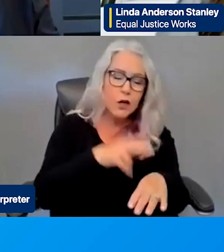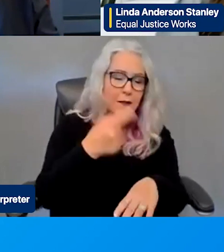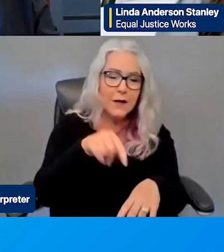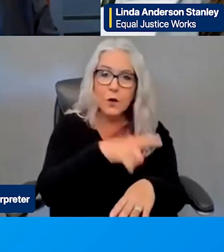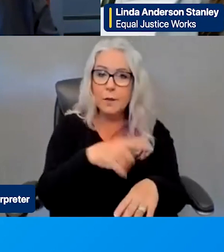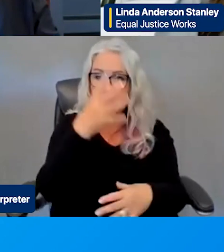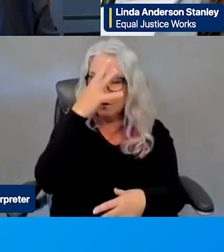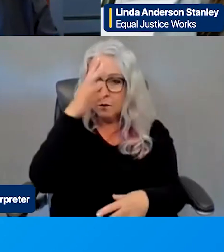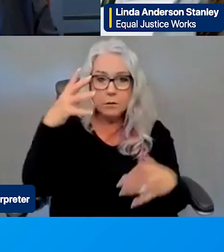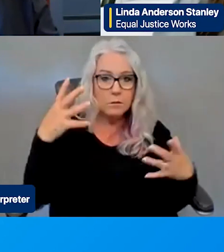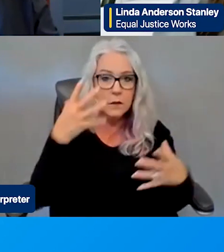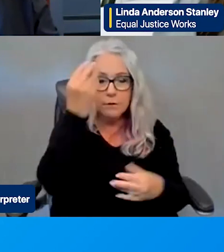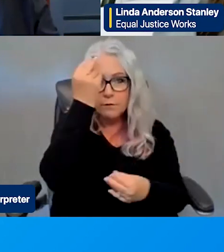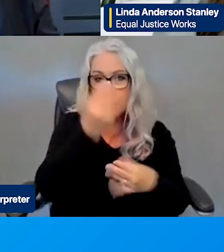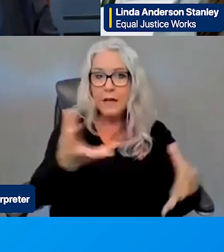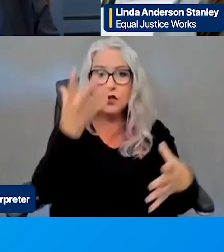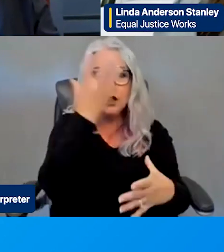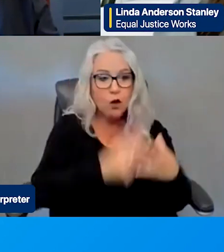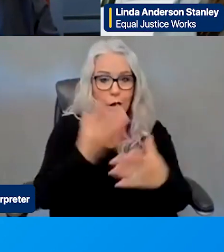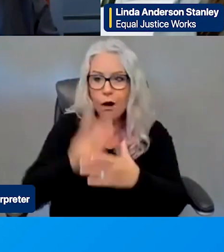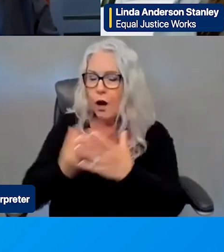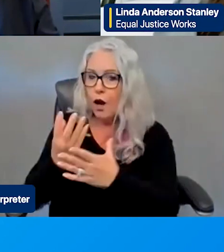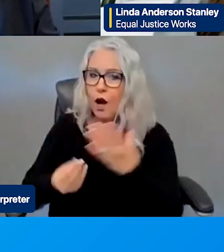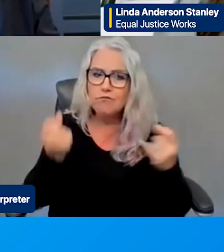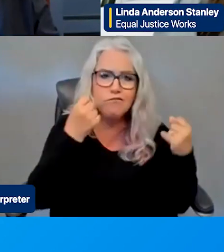be and you said you called the lawyer and, okay.